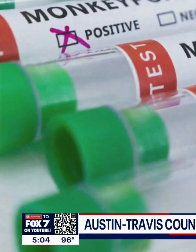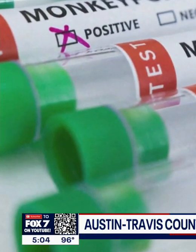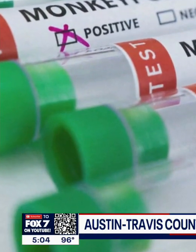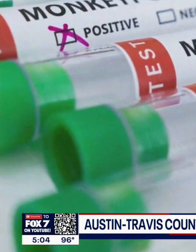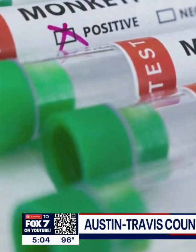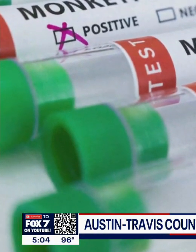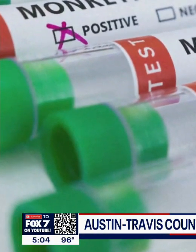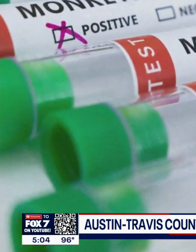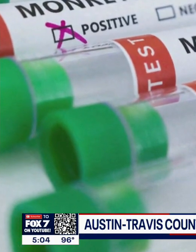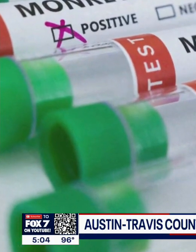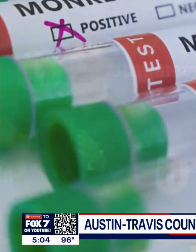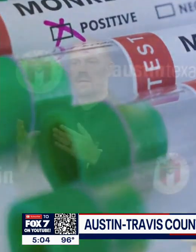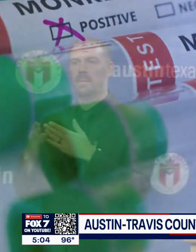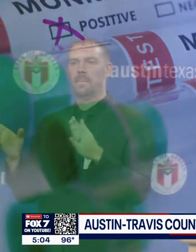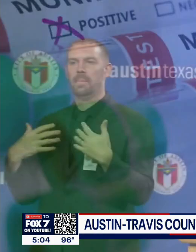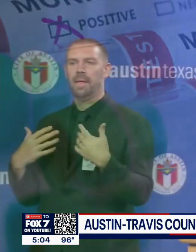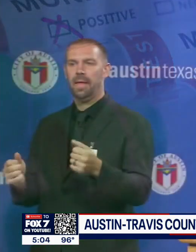TAKEN TO THE HOSPITAL WITH.